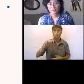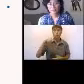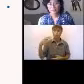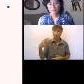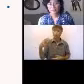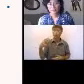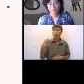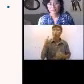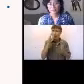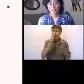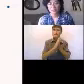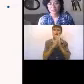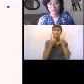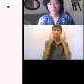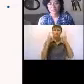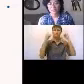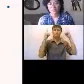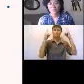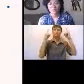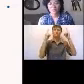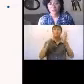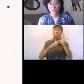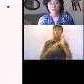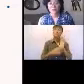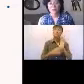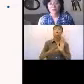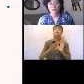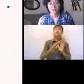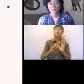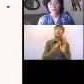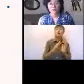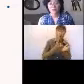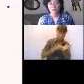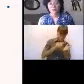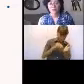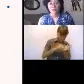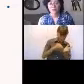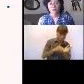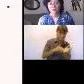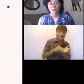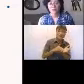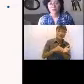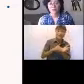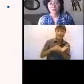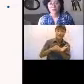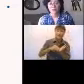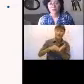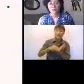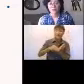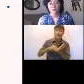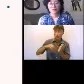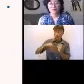folks then take that on forward. And what that looks like, I think, is about creating